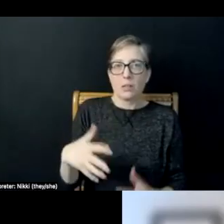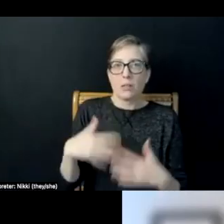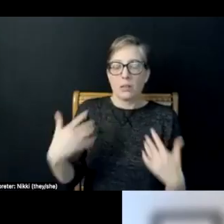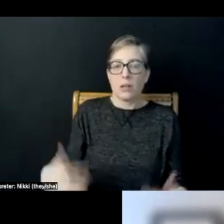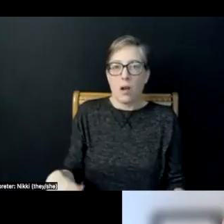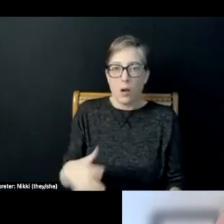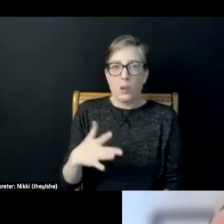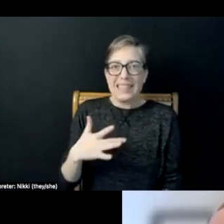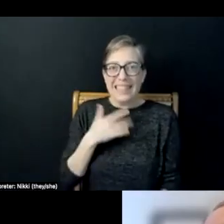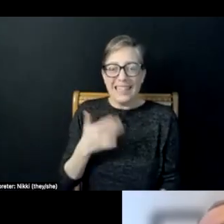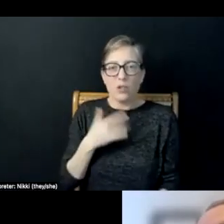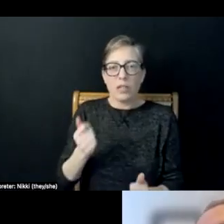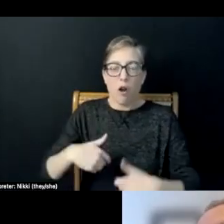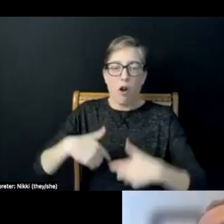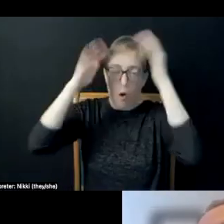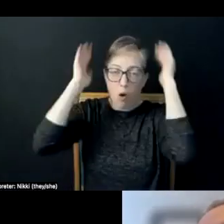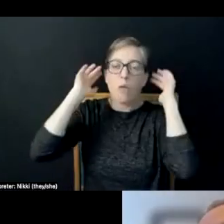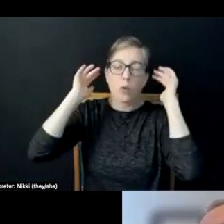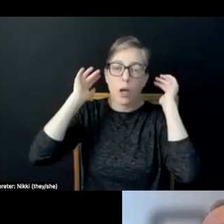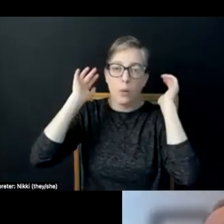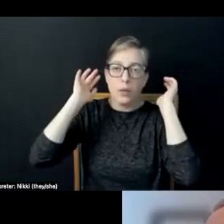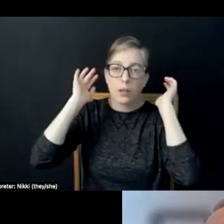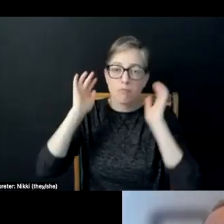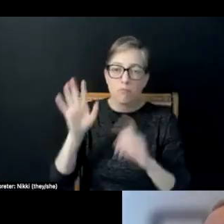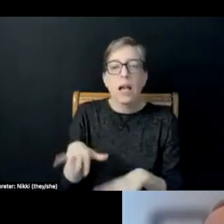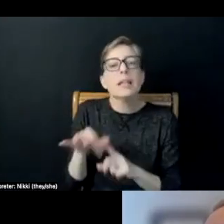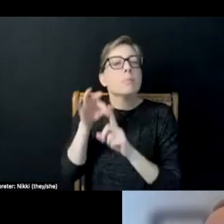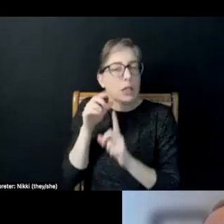Especially for folks who have neuro-divergence.